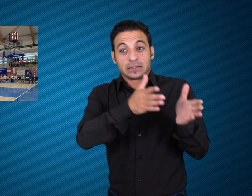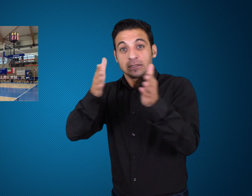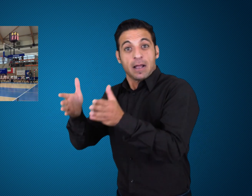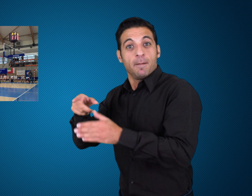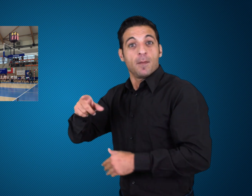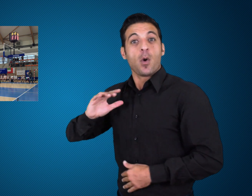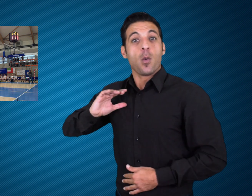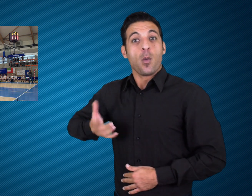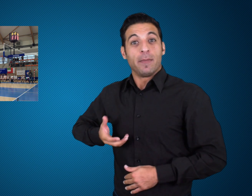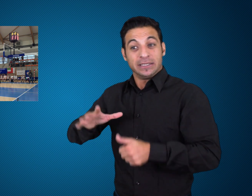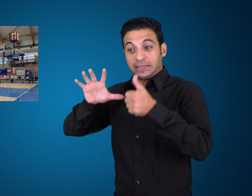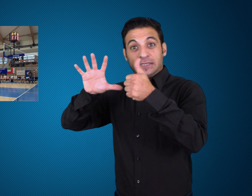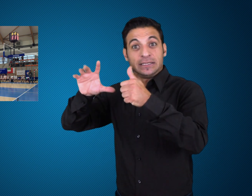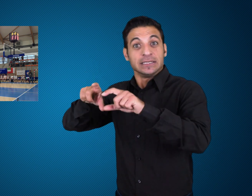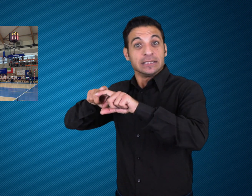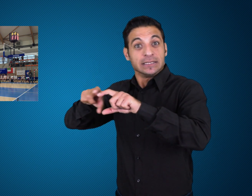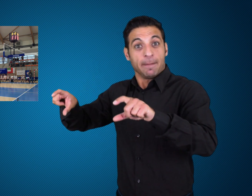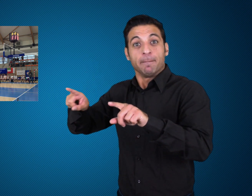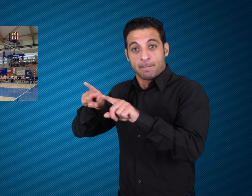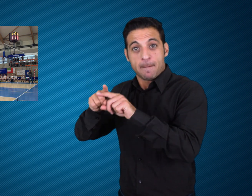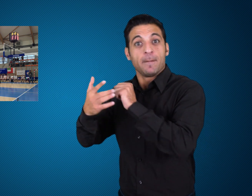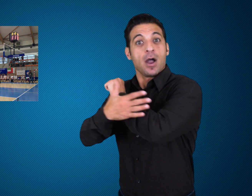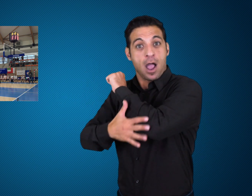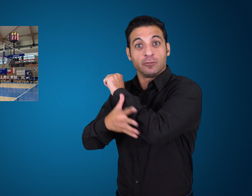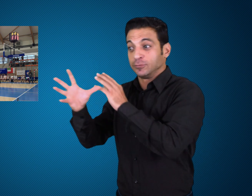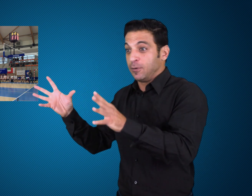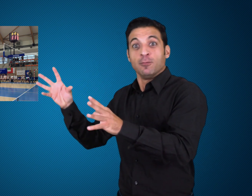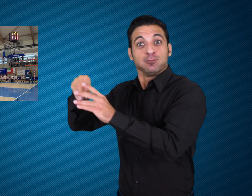There was no womens team for Spain but